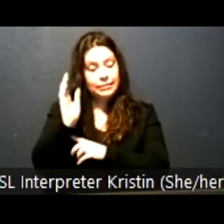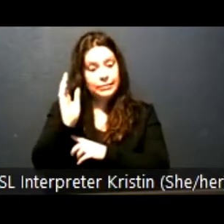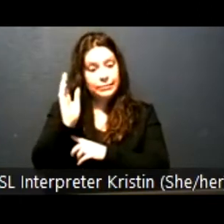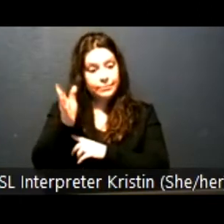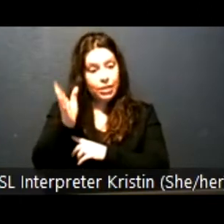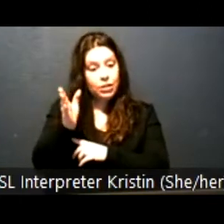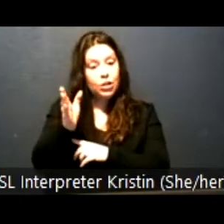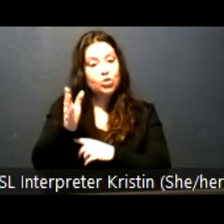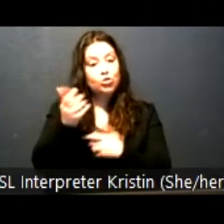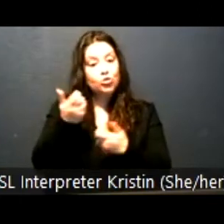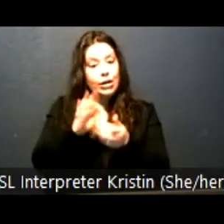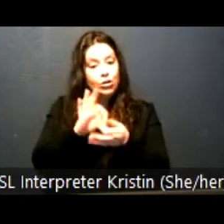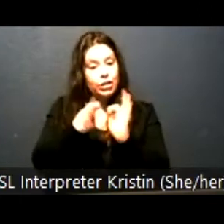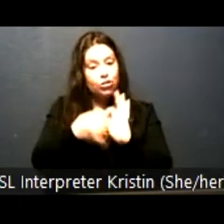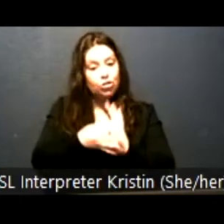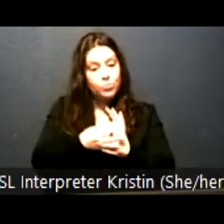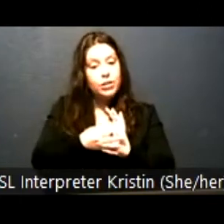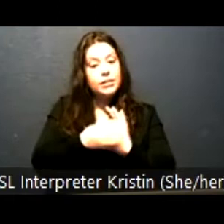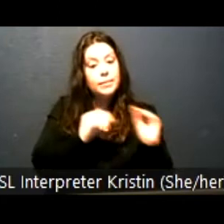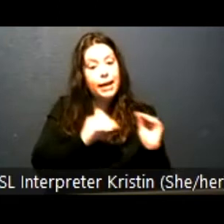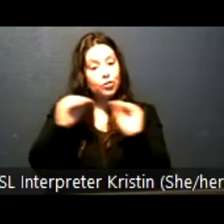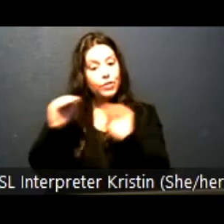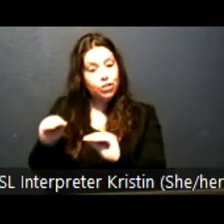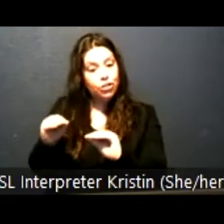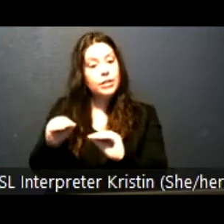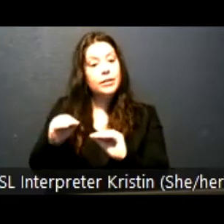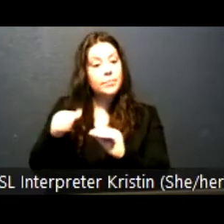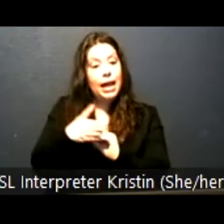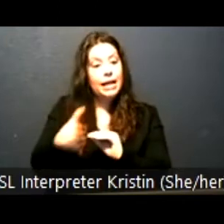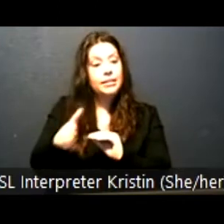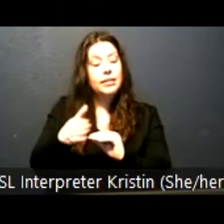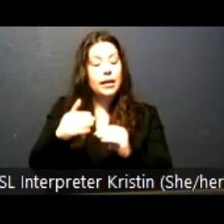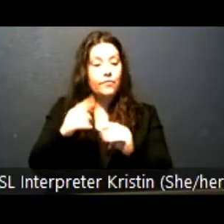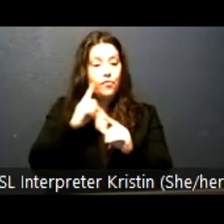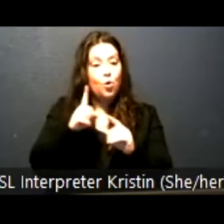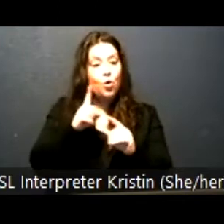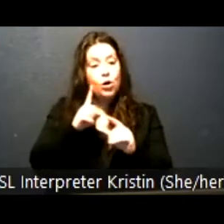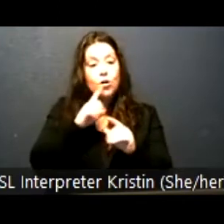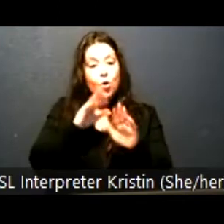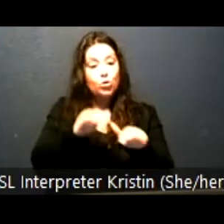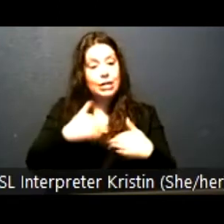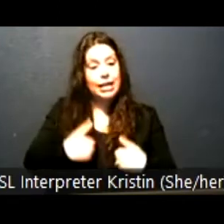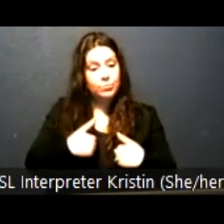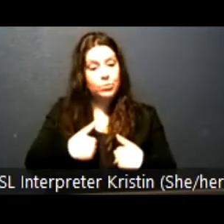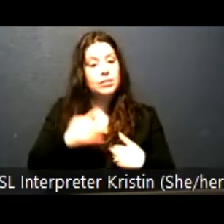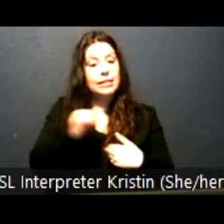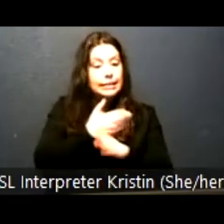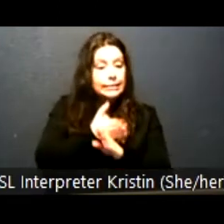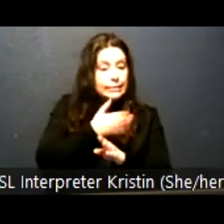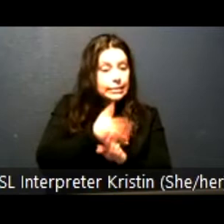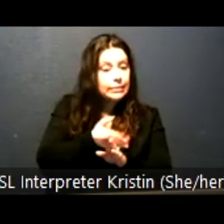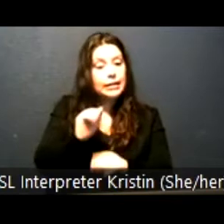of marine animals like albatrosses and seals for this audience of policy makers, decision makers